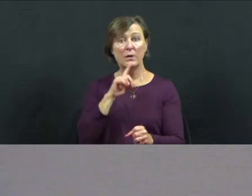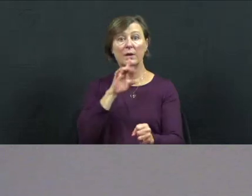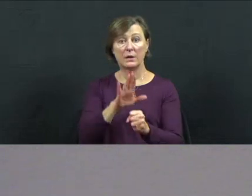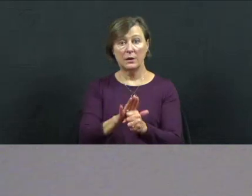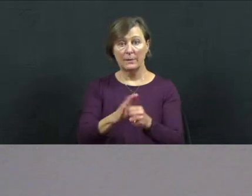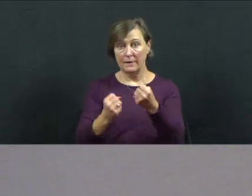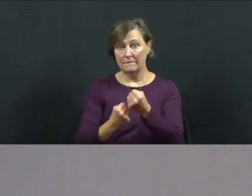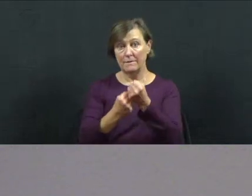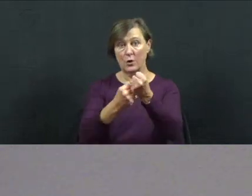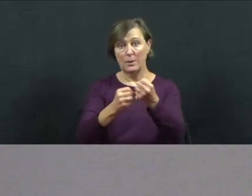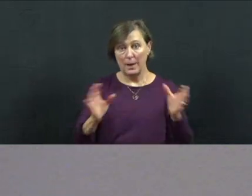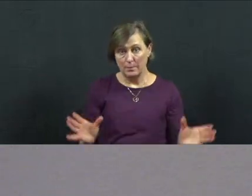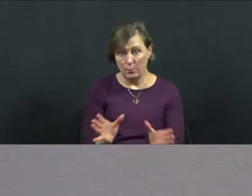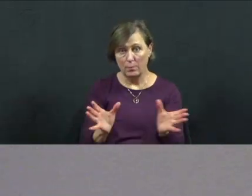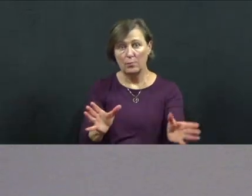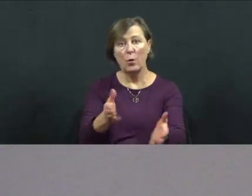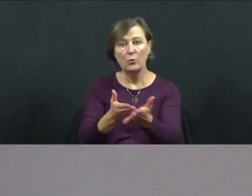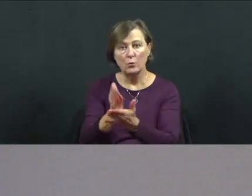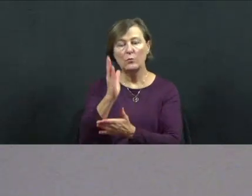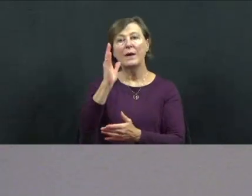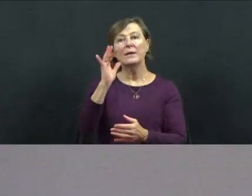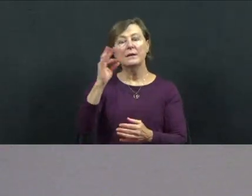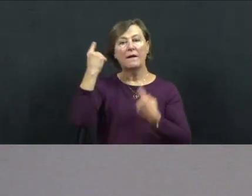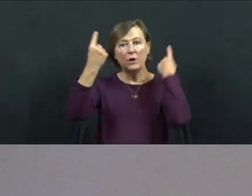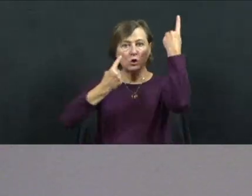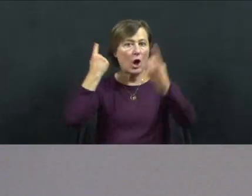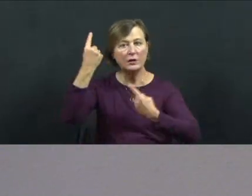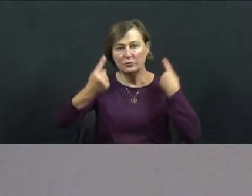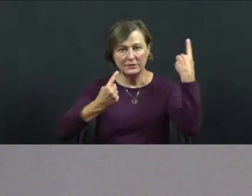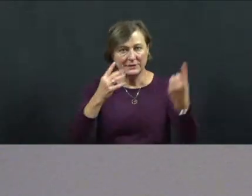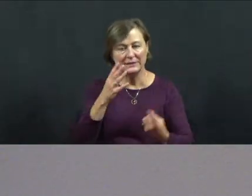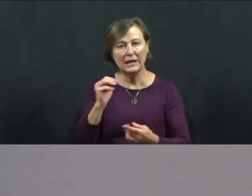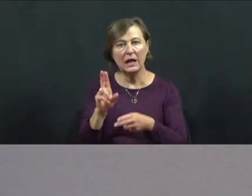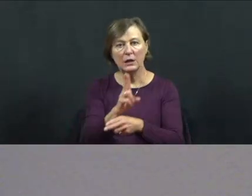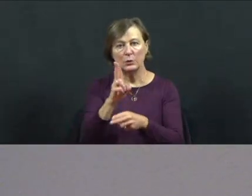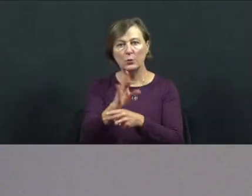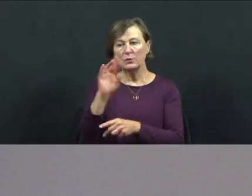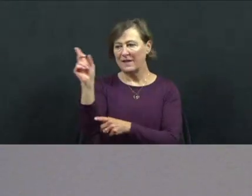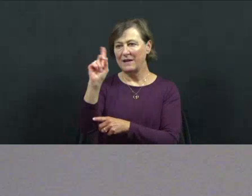and promote the right of conscience and the use of the democratic process